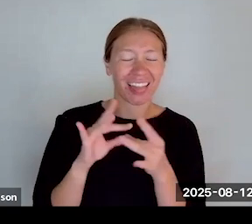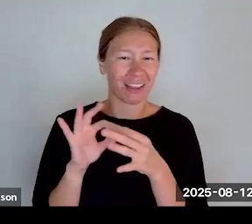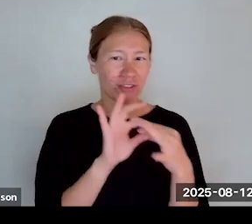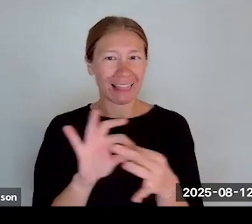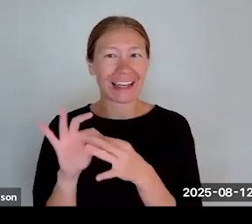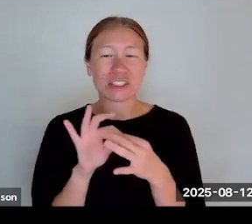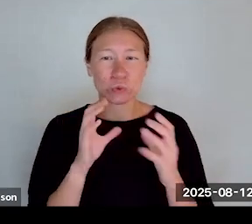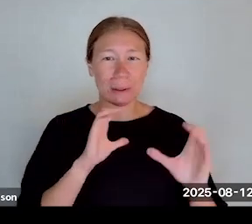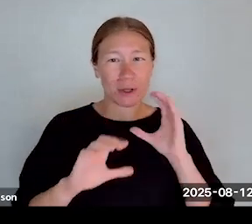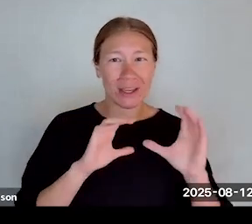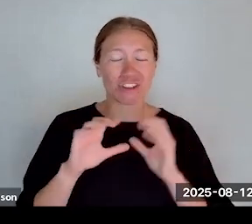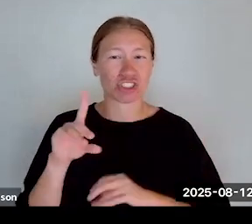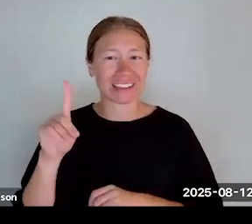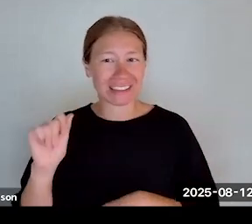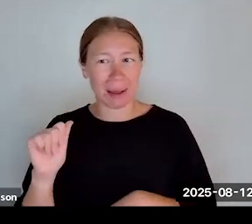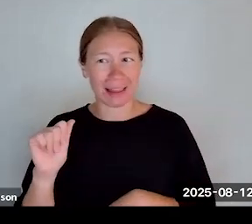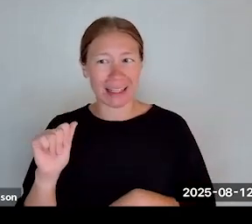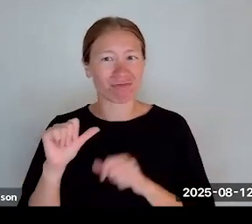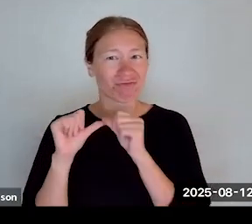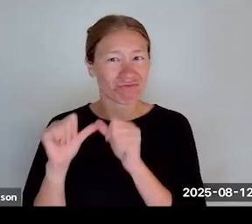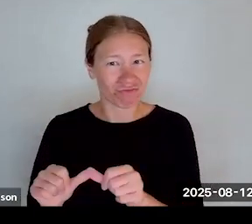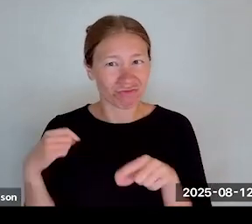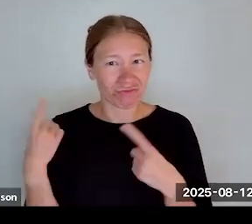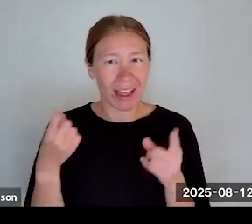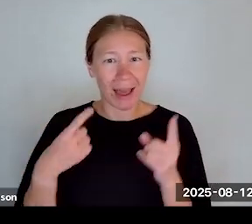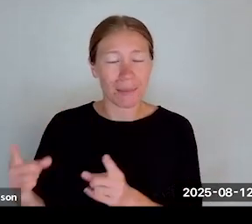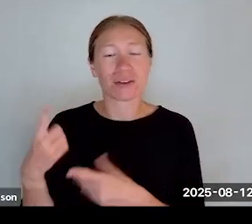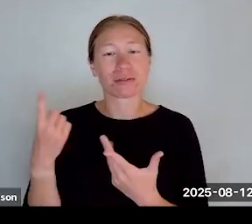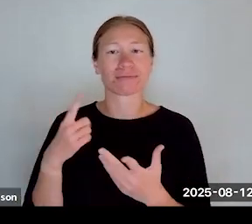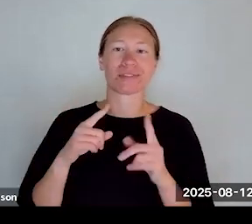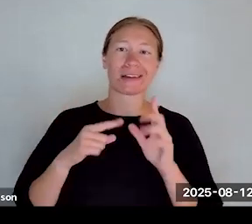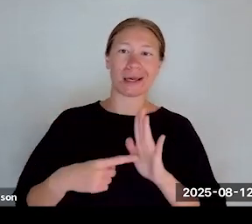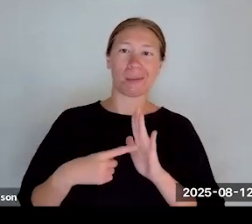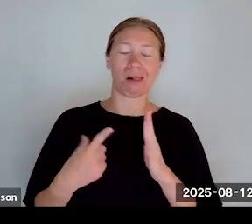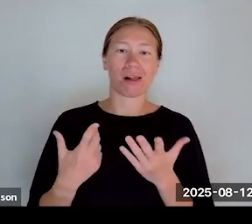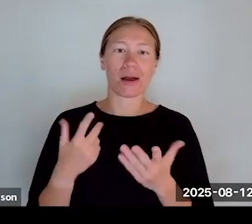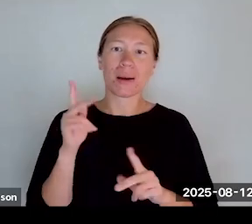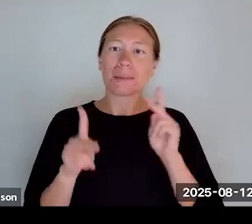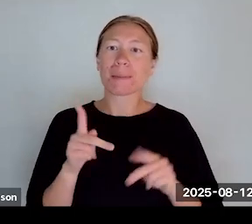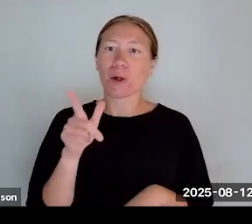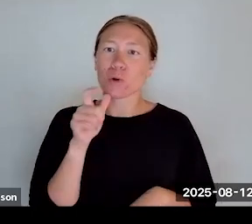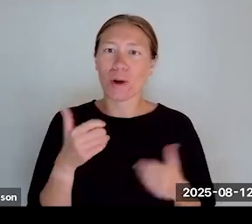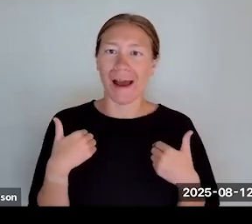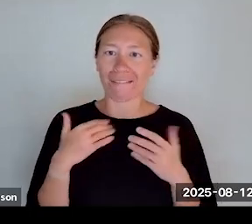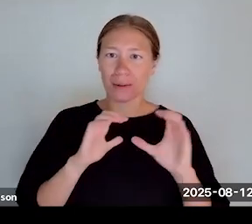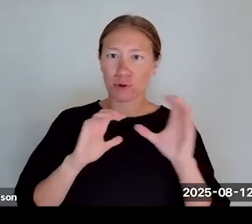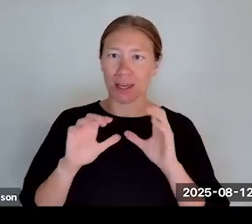For instance, it's a misconception that individuals with communication disabilities possess lower intelligence.